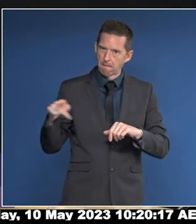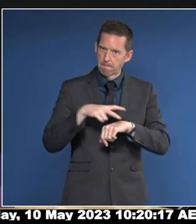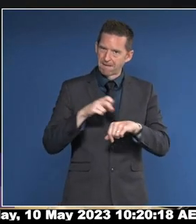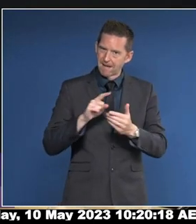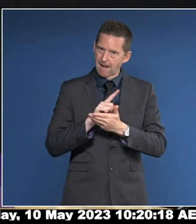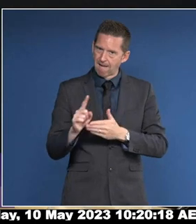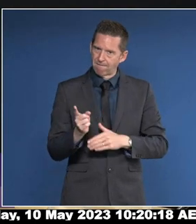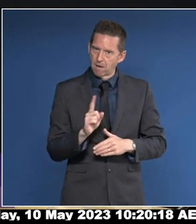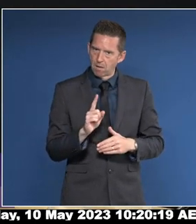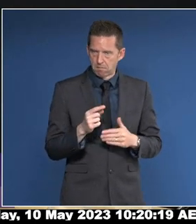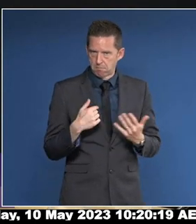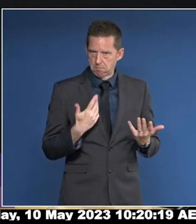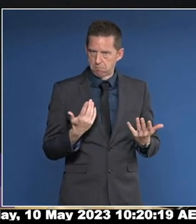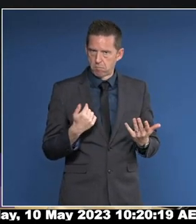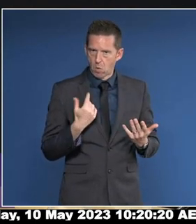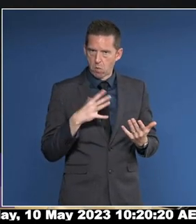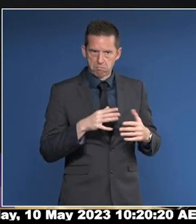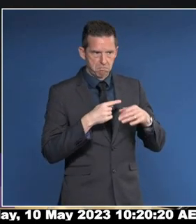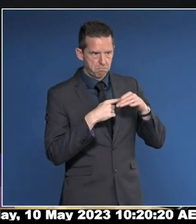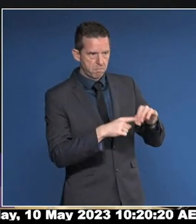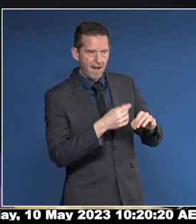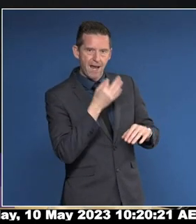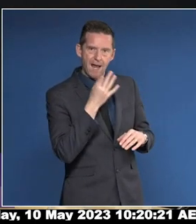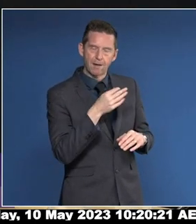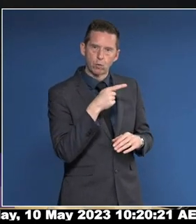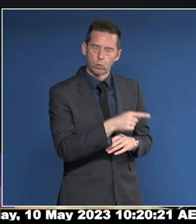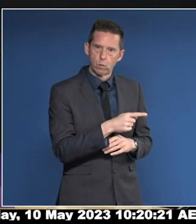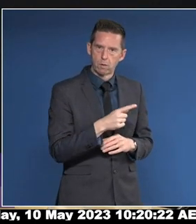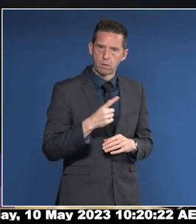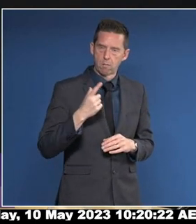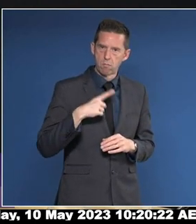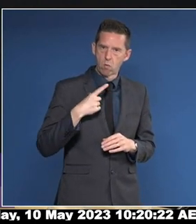I was just going to ask you, is that because we haven't received it or it's not